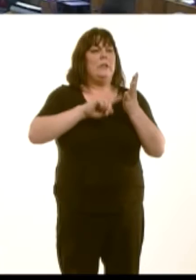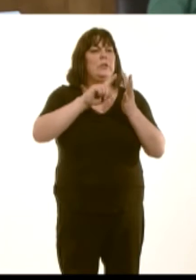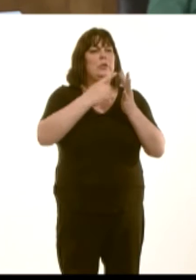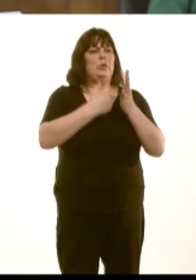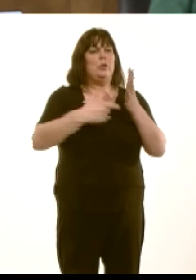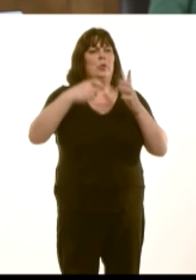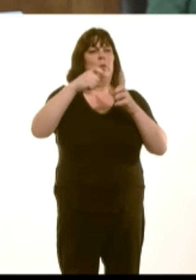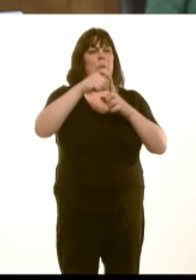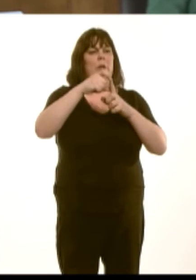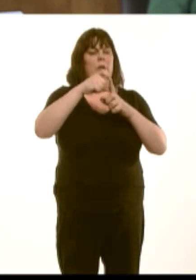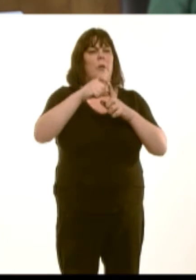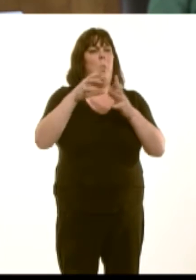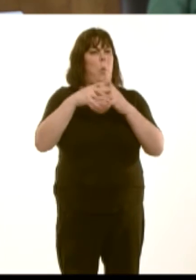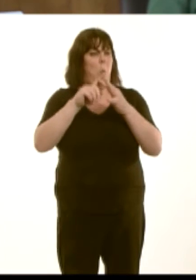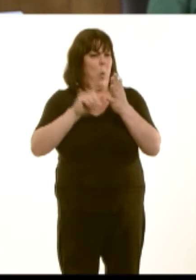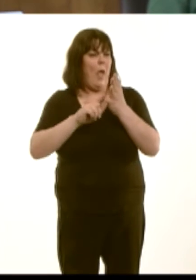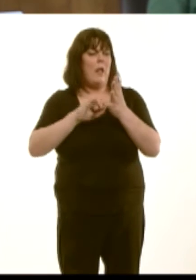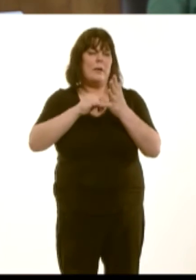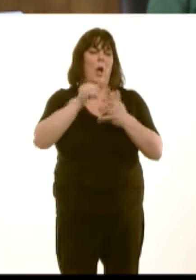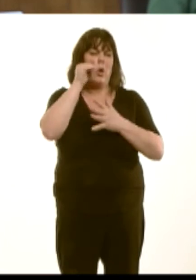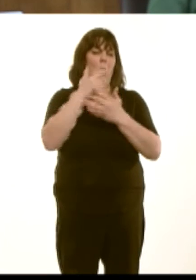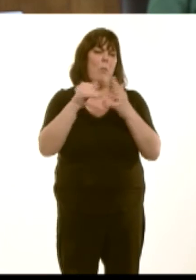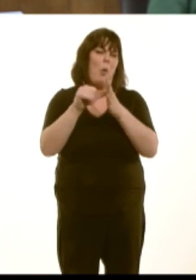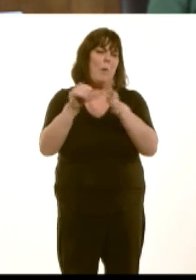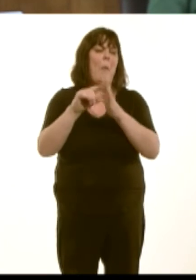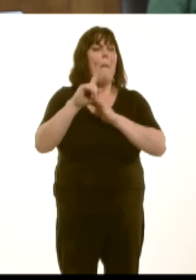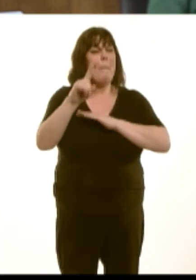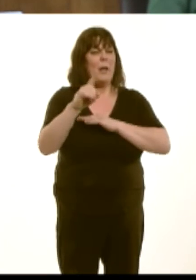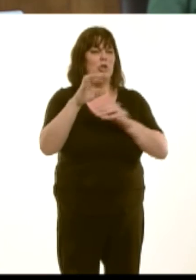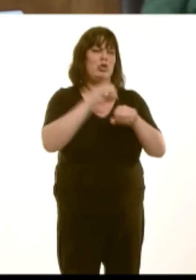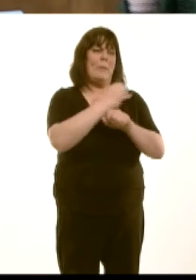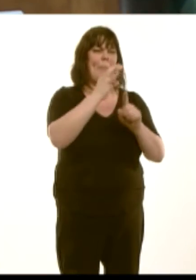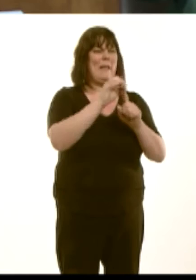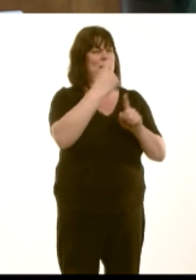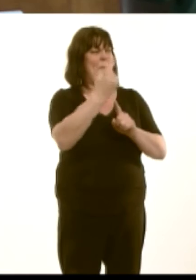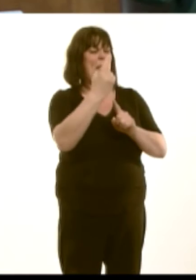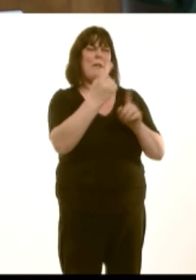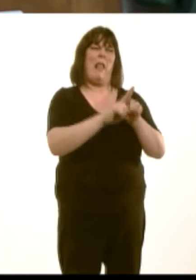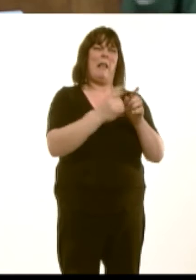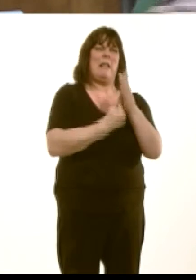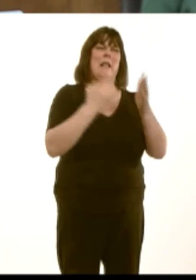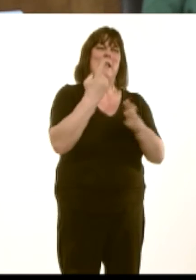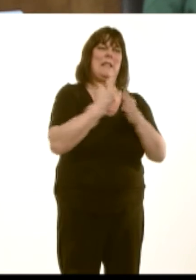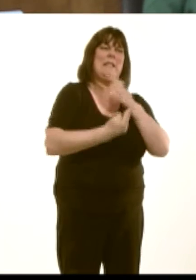Ultimately, GPs are self-employed contractors, and itís for them to explain why they are going to remove a service in this way.